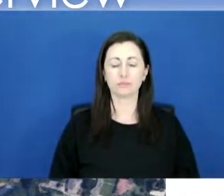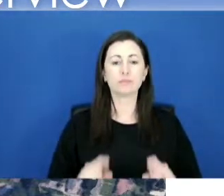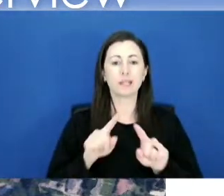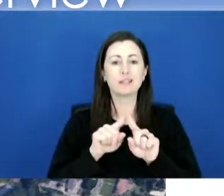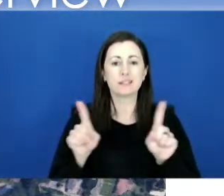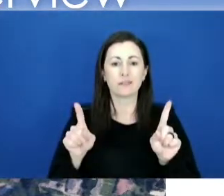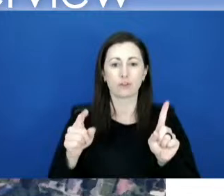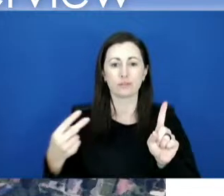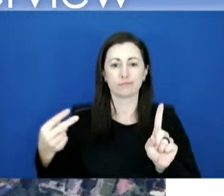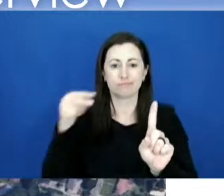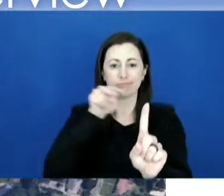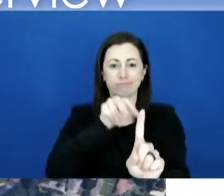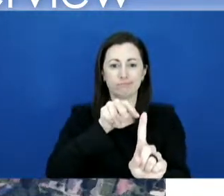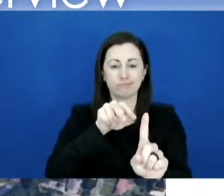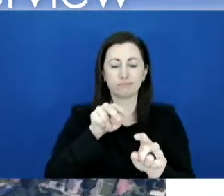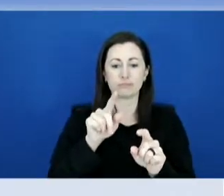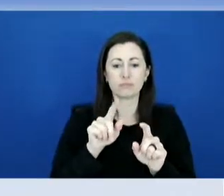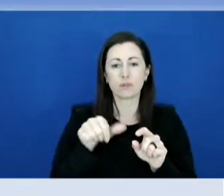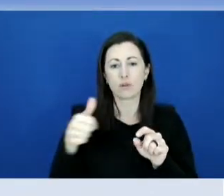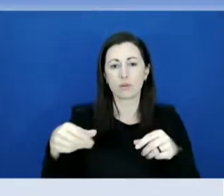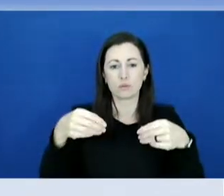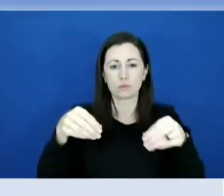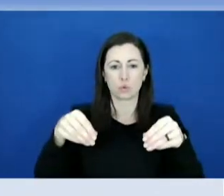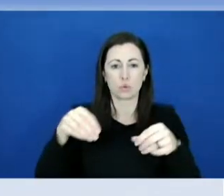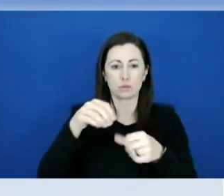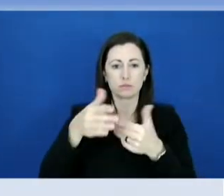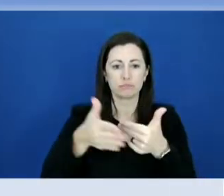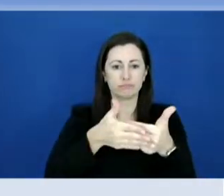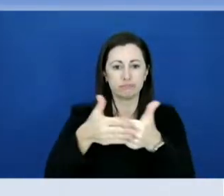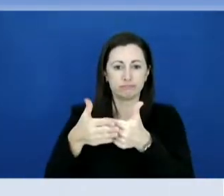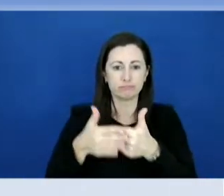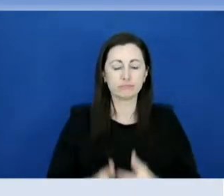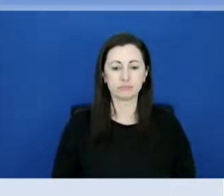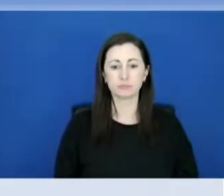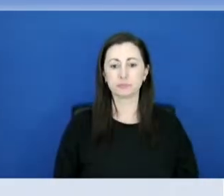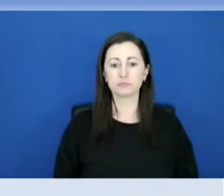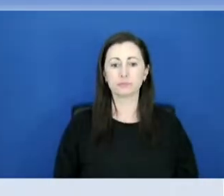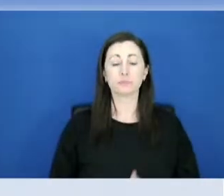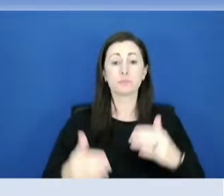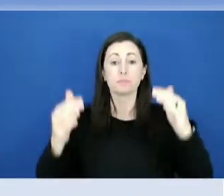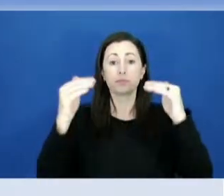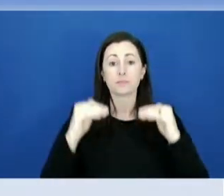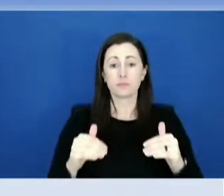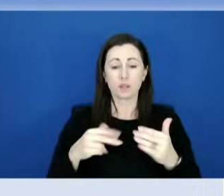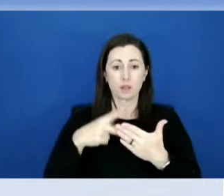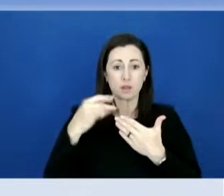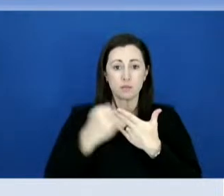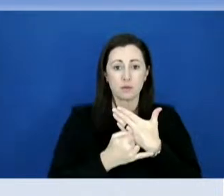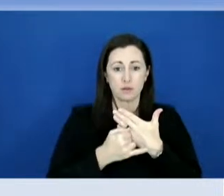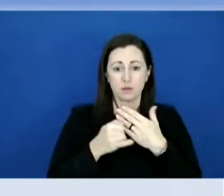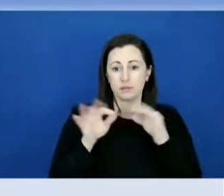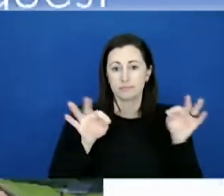AND THEN A DIFFERENT VIEWPOINT